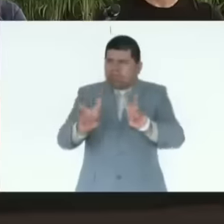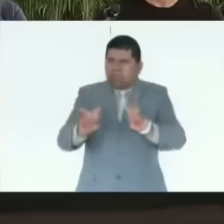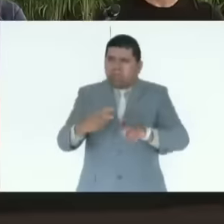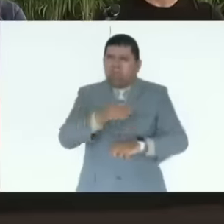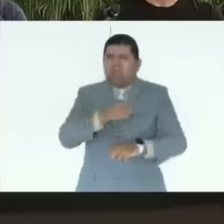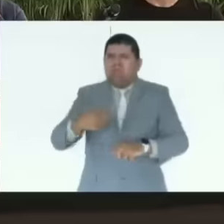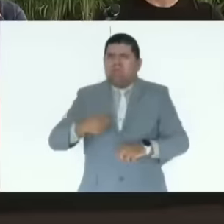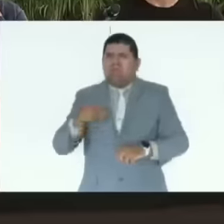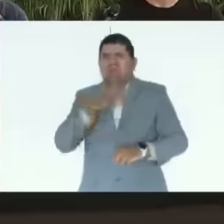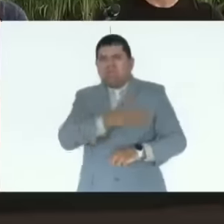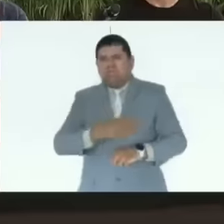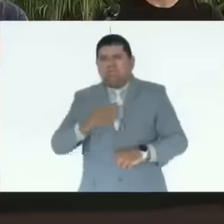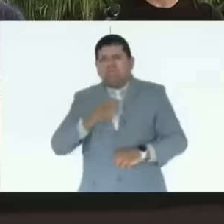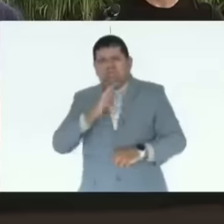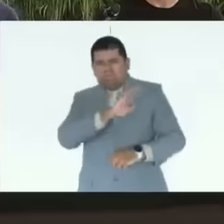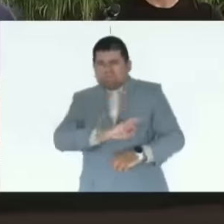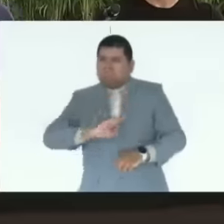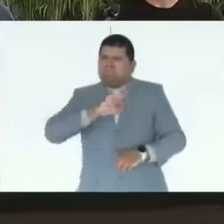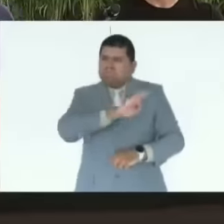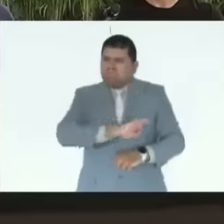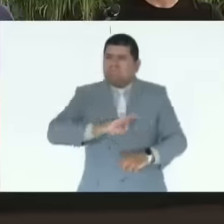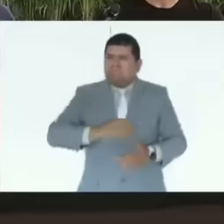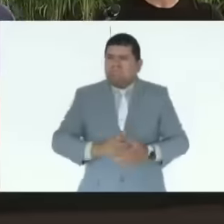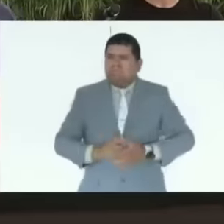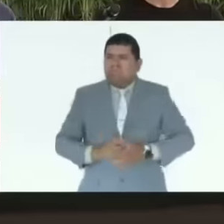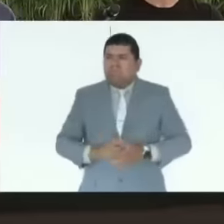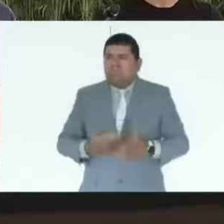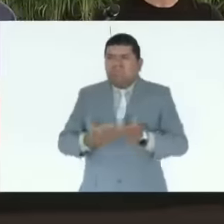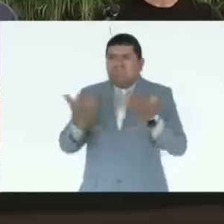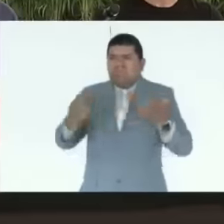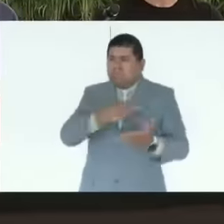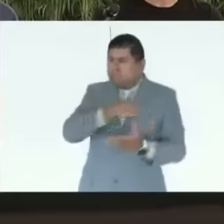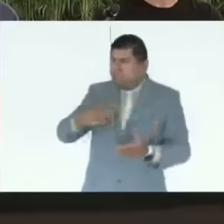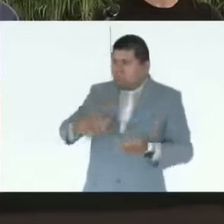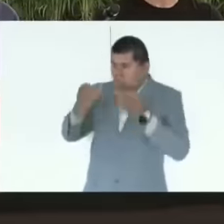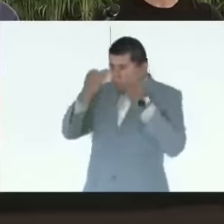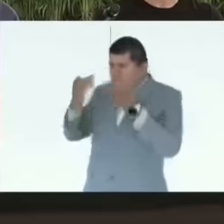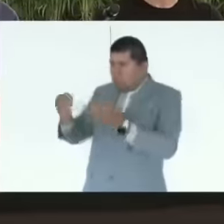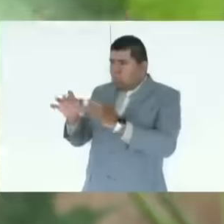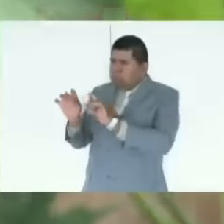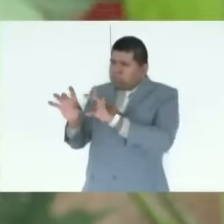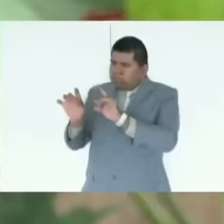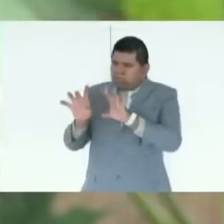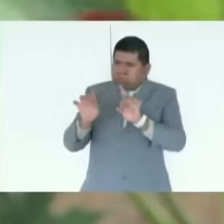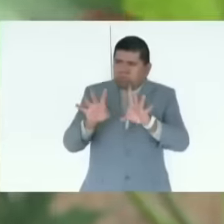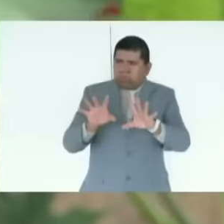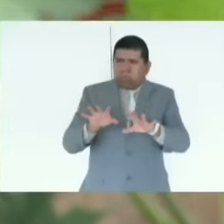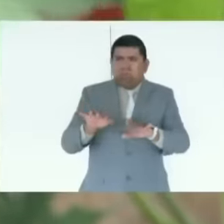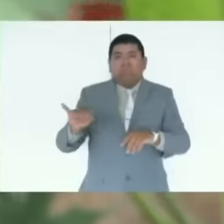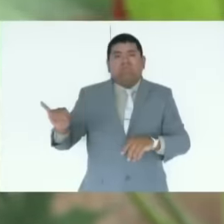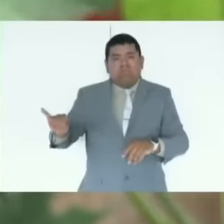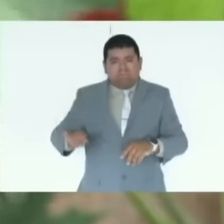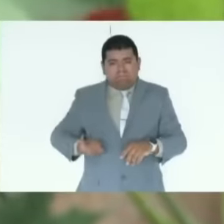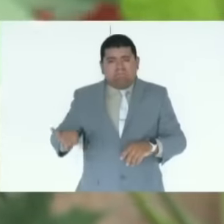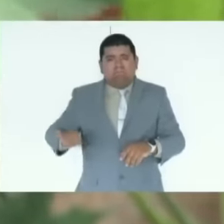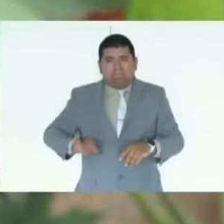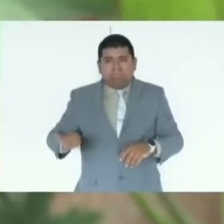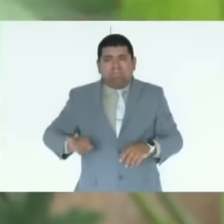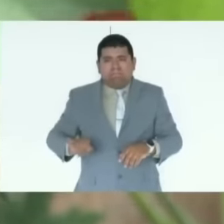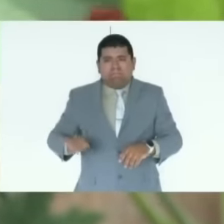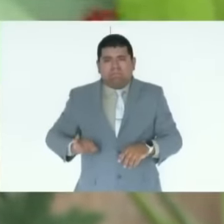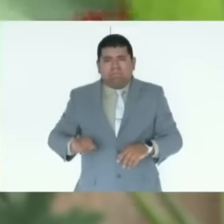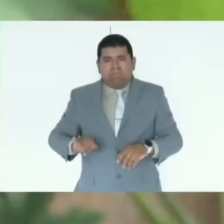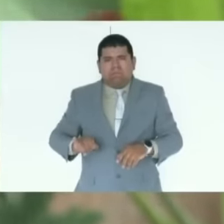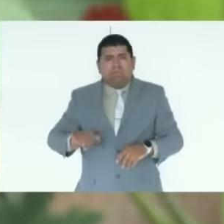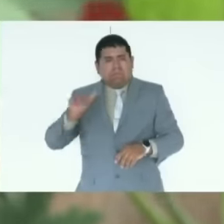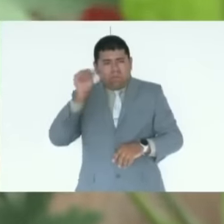happy because we have had to live in these interesting times. It is not always like that.